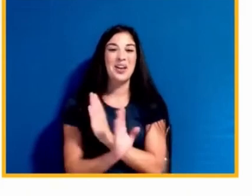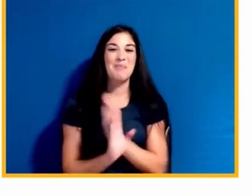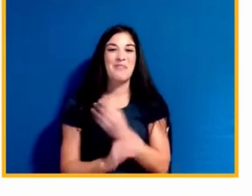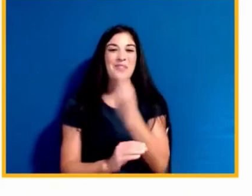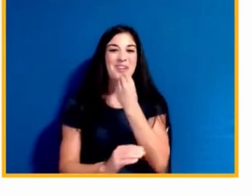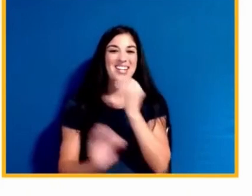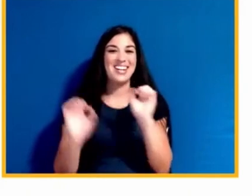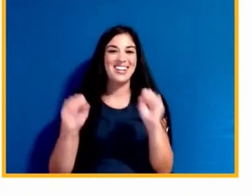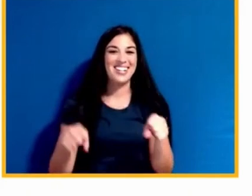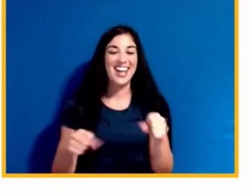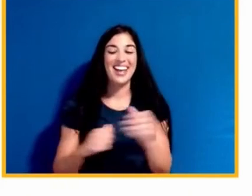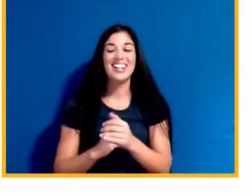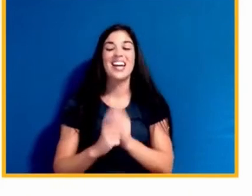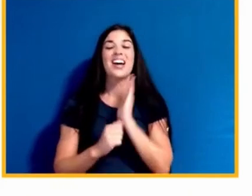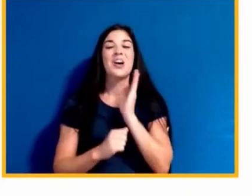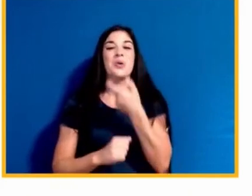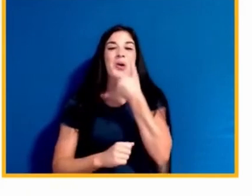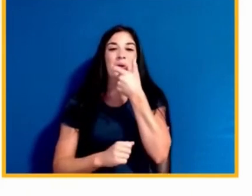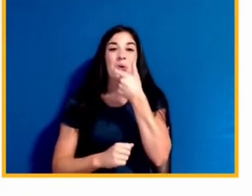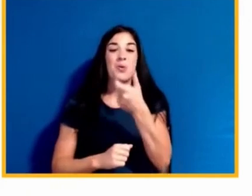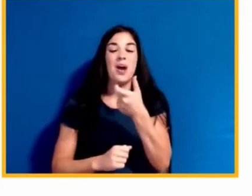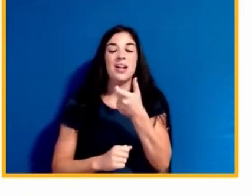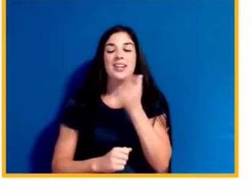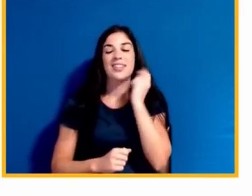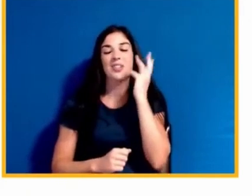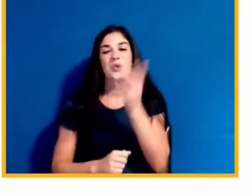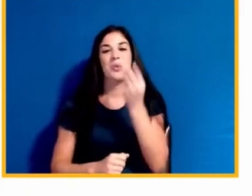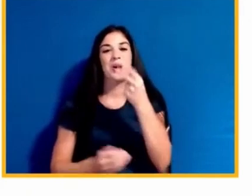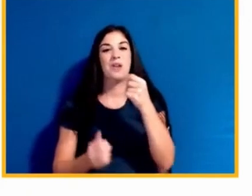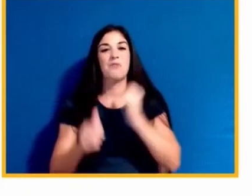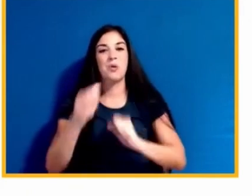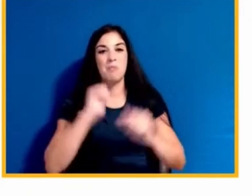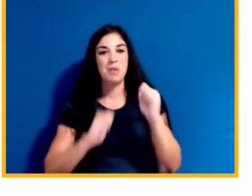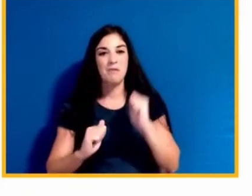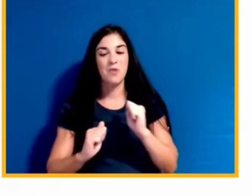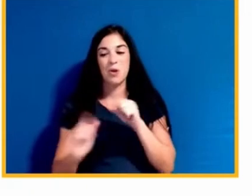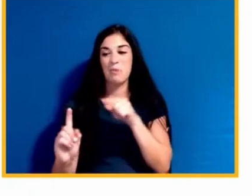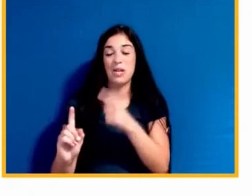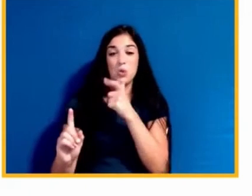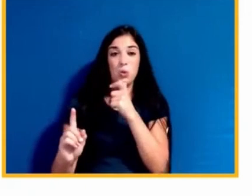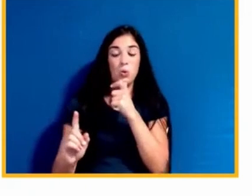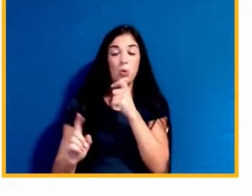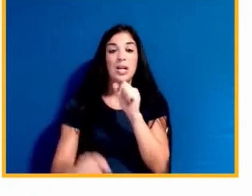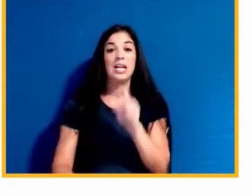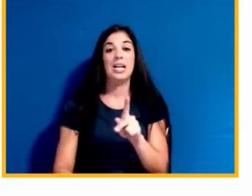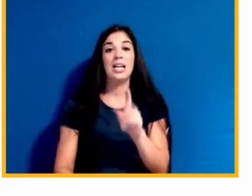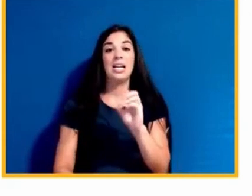we're gonna go watch this lovely lovely performance by none other than Kiyochii!